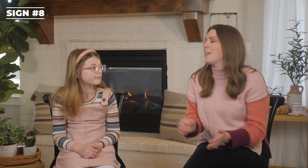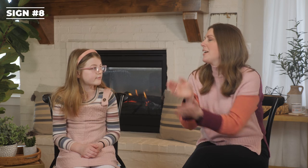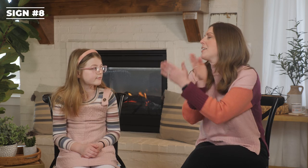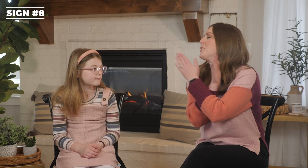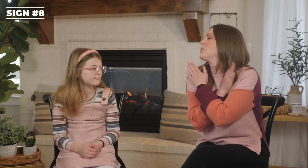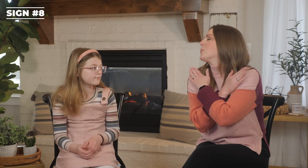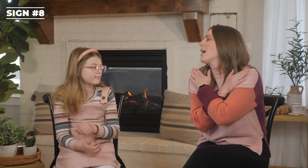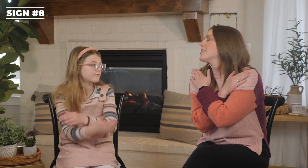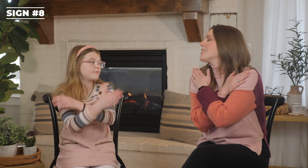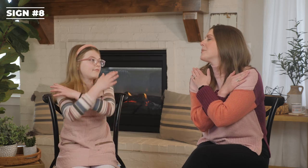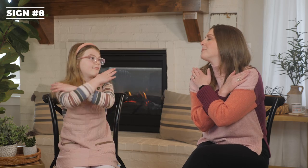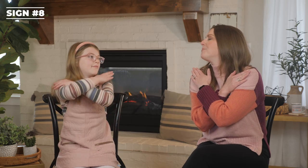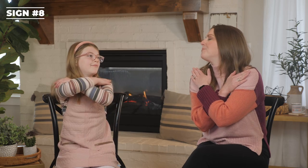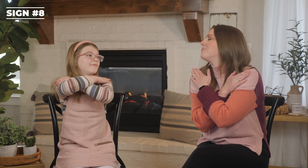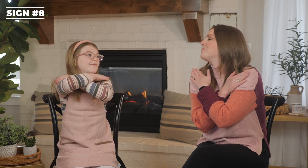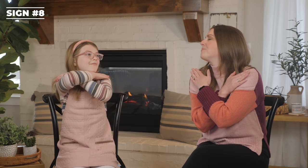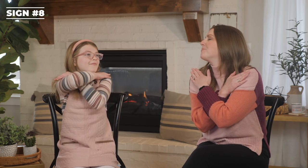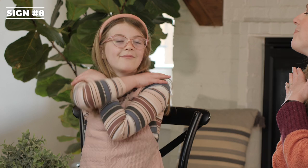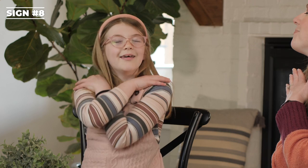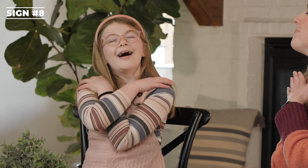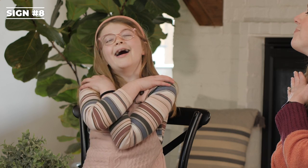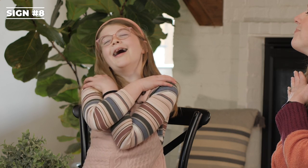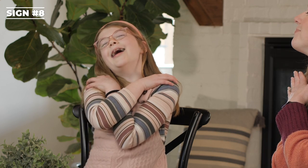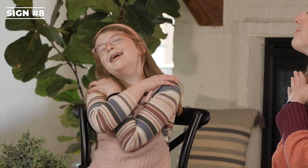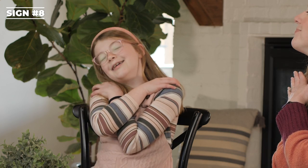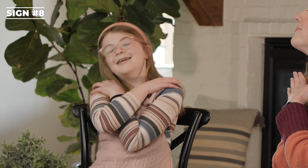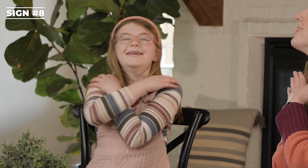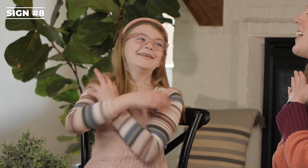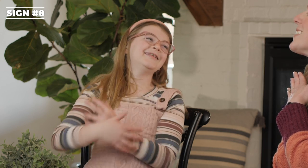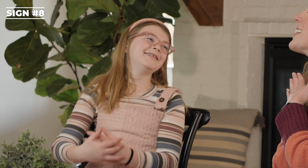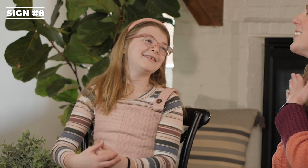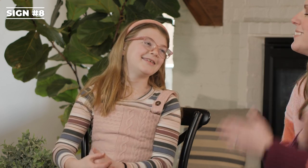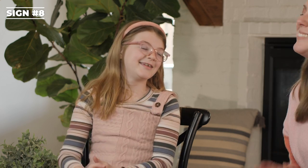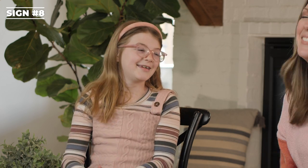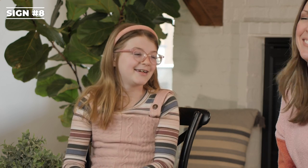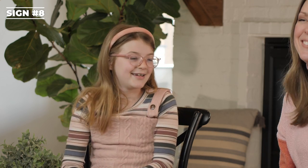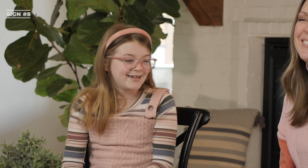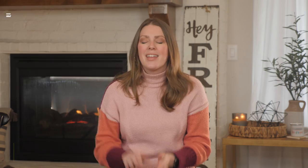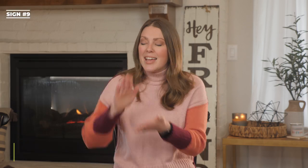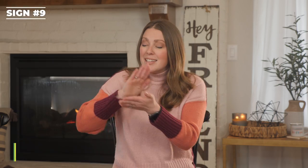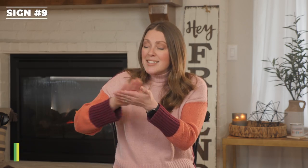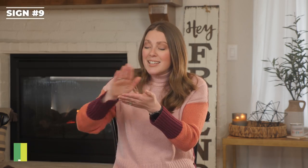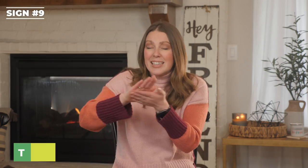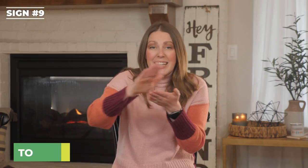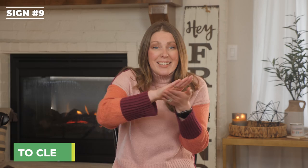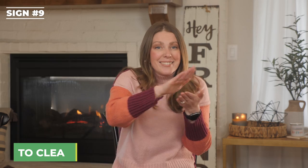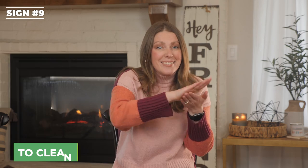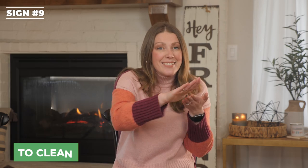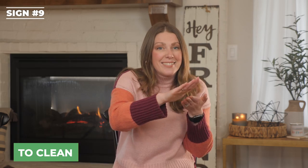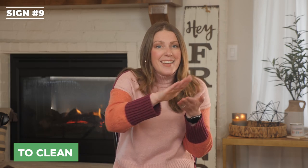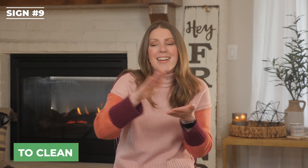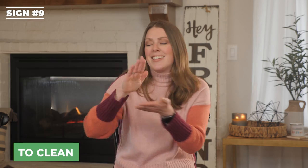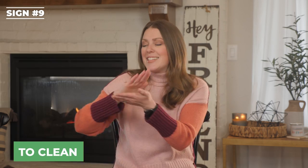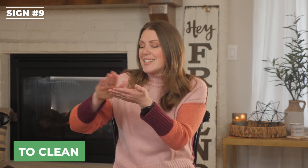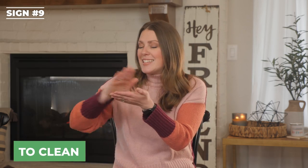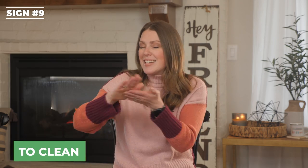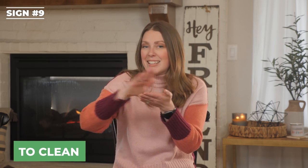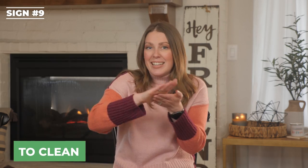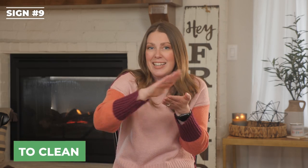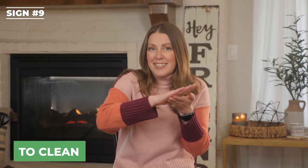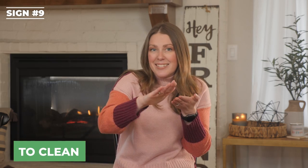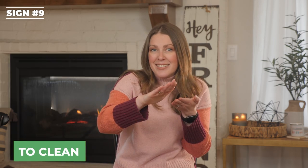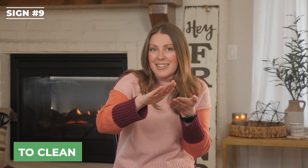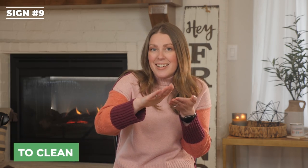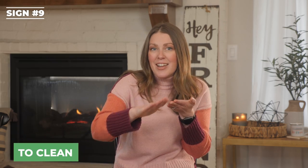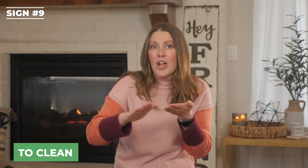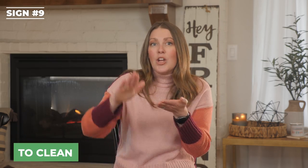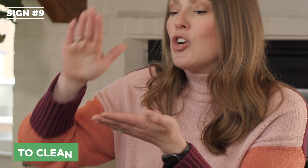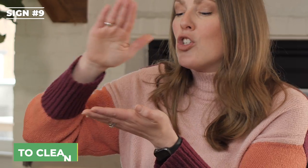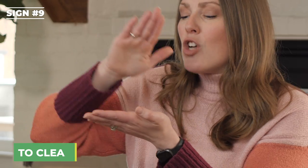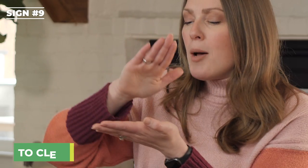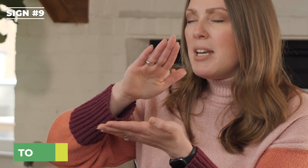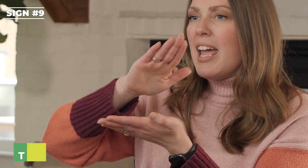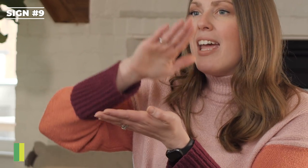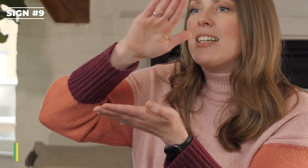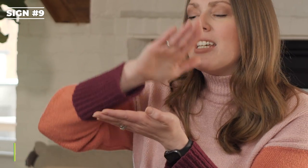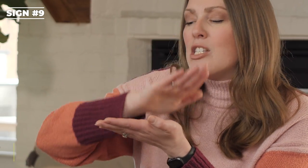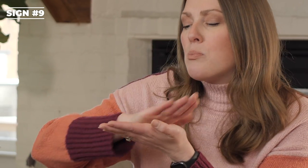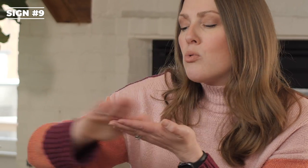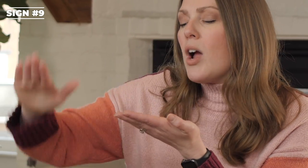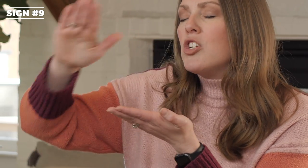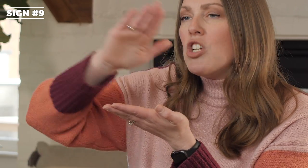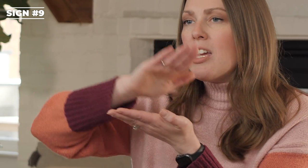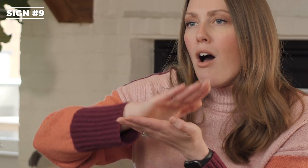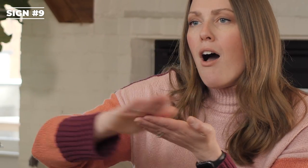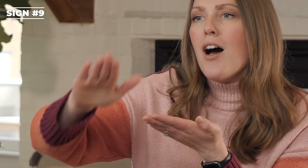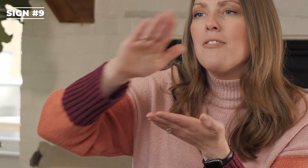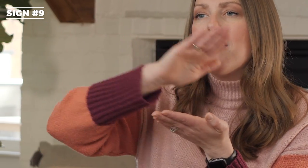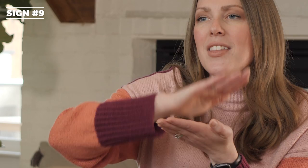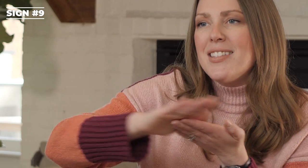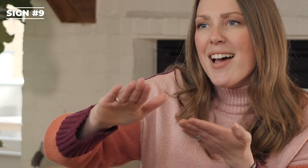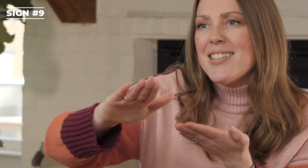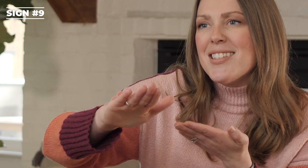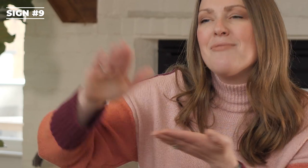All right, can you do rest? That's good. 'To clean, to clean' your dominant hand is brushing off the dust